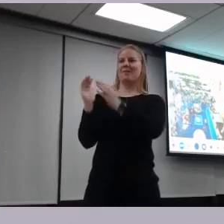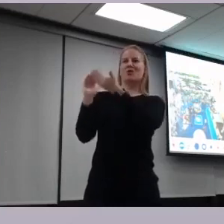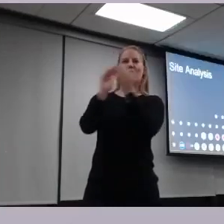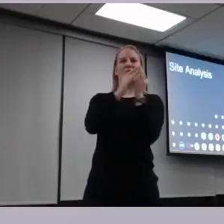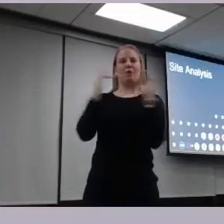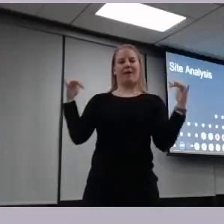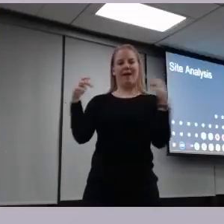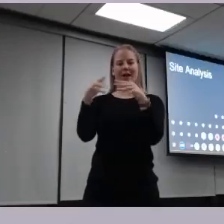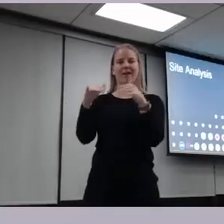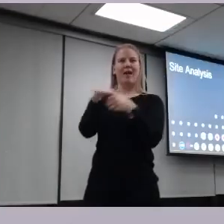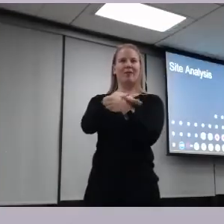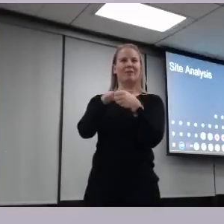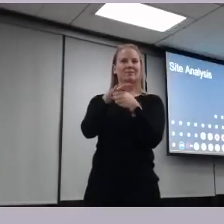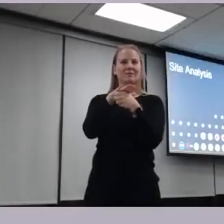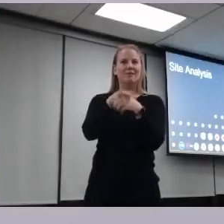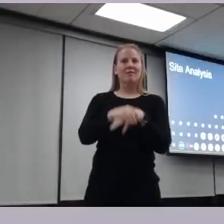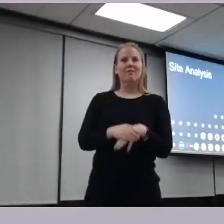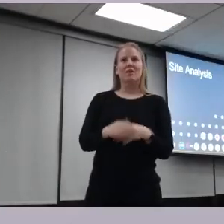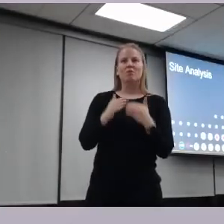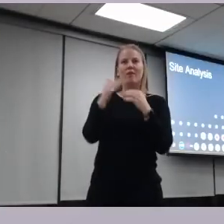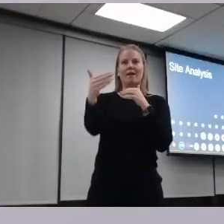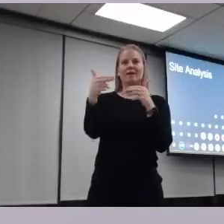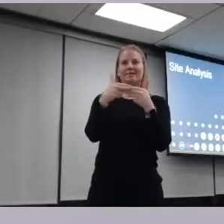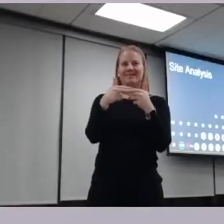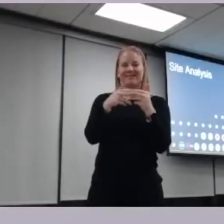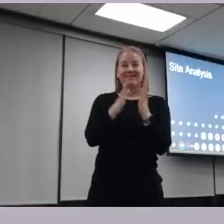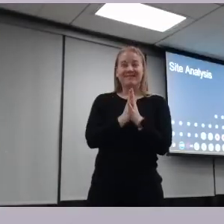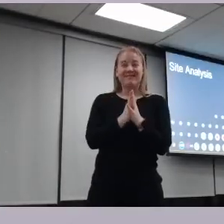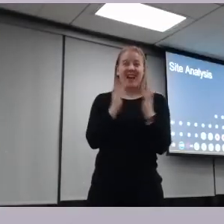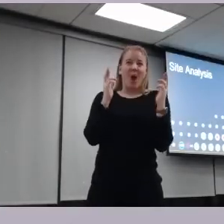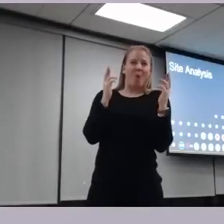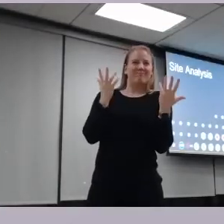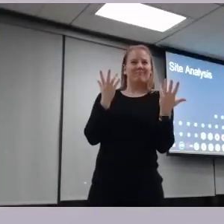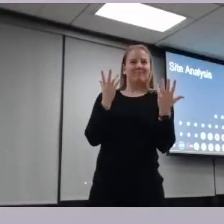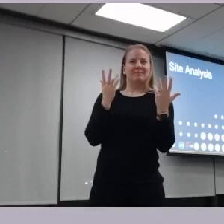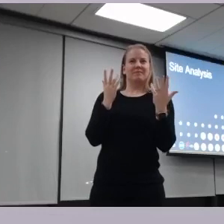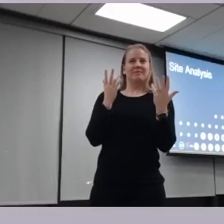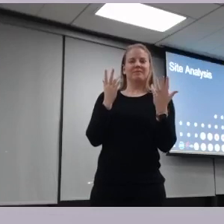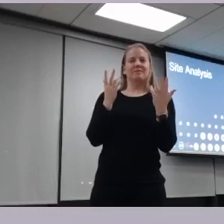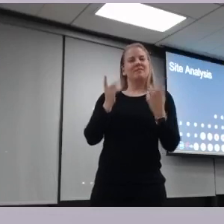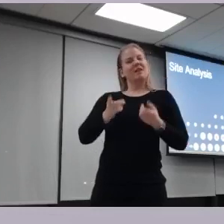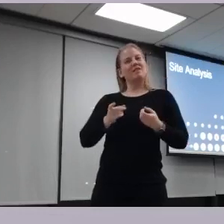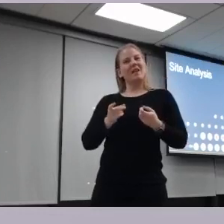I hope that gives a sense of confidence that we